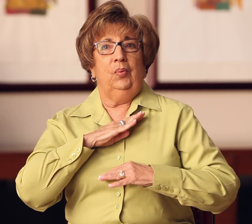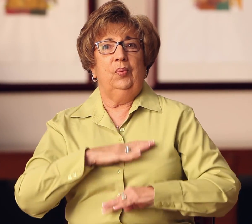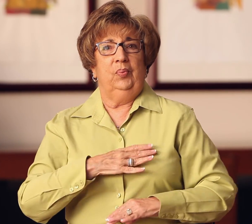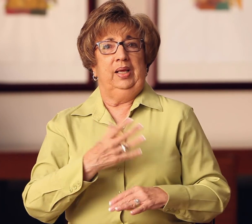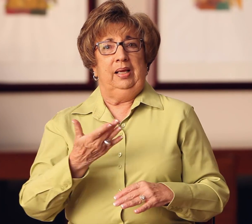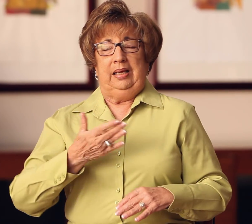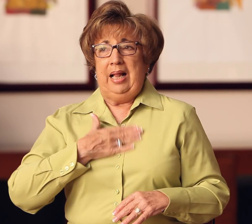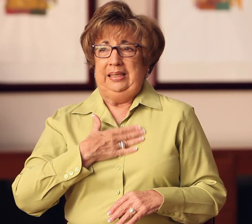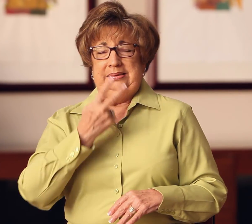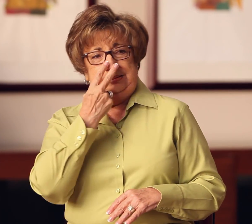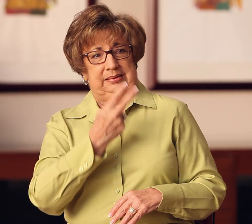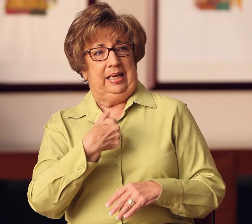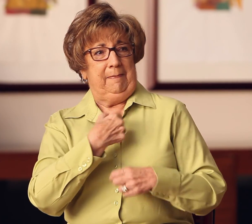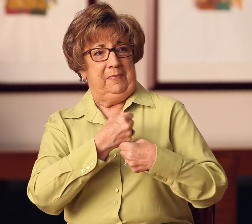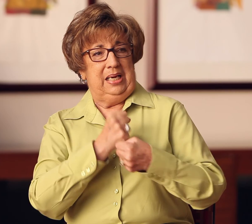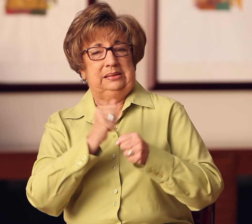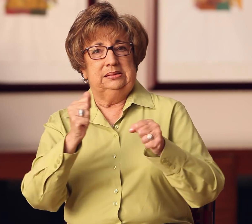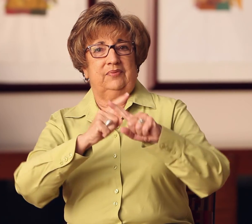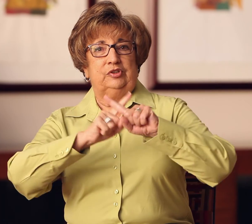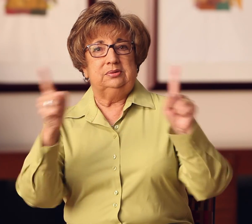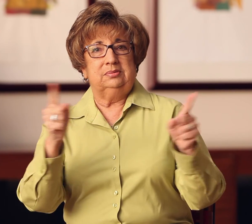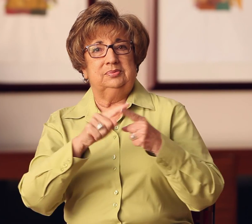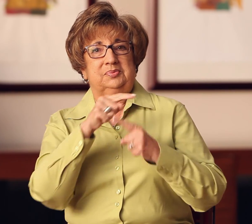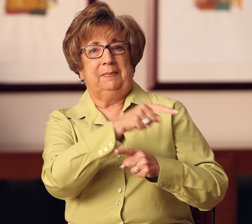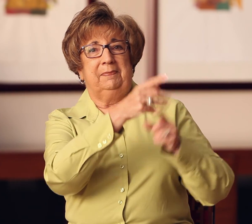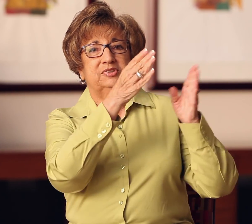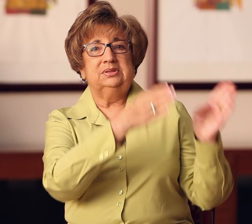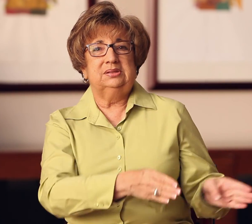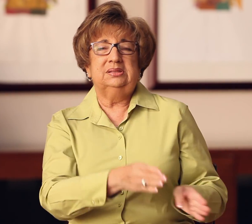I was so relieved, I was glad that I was able to make a difference to that person.